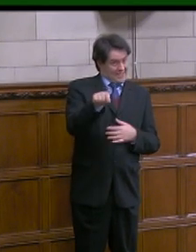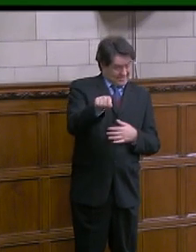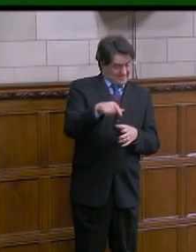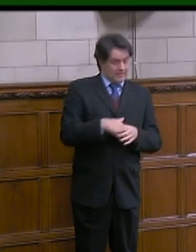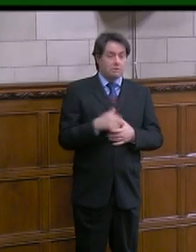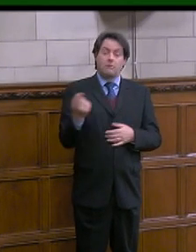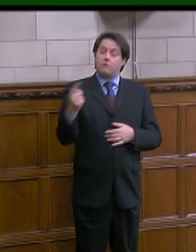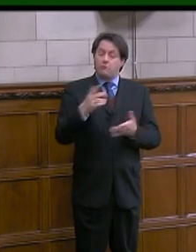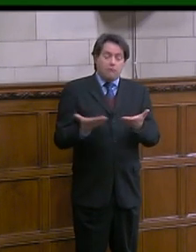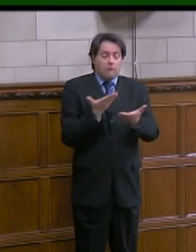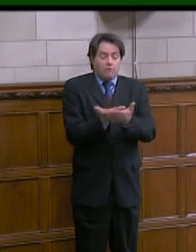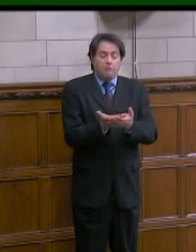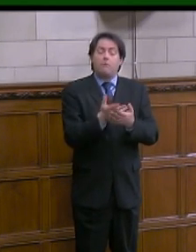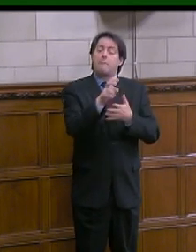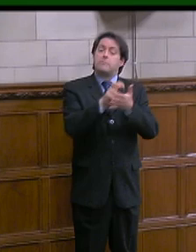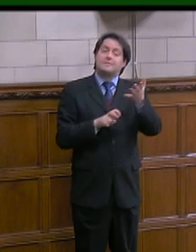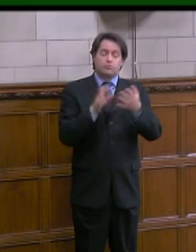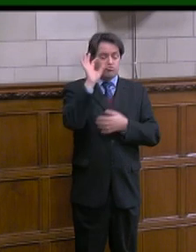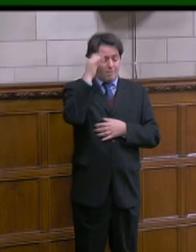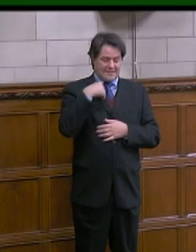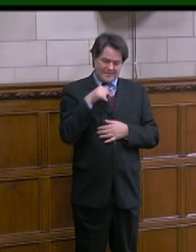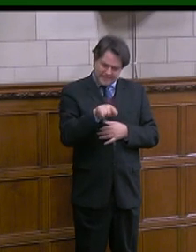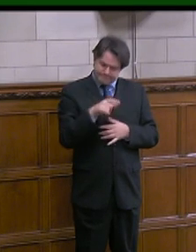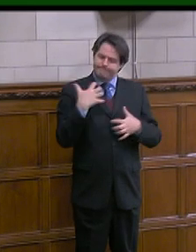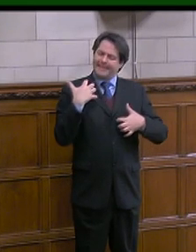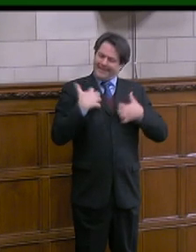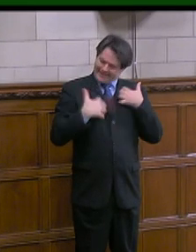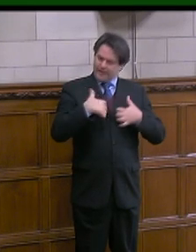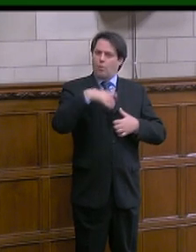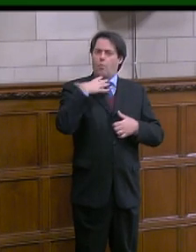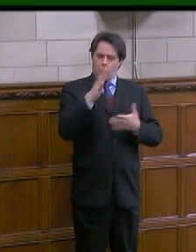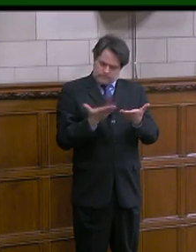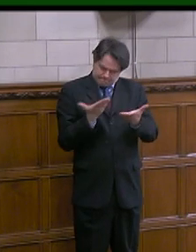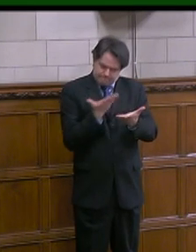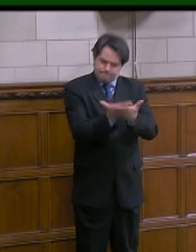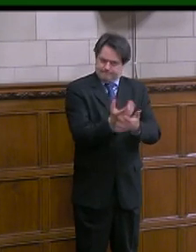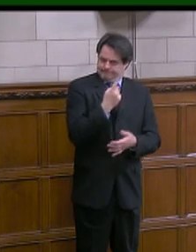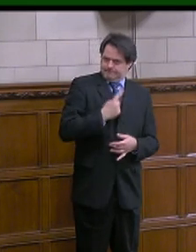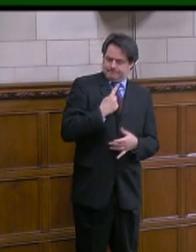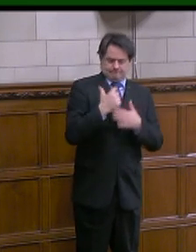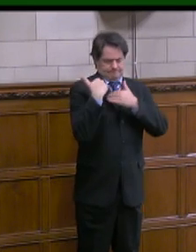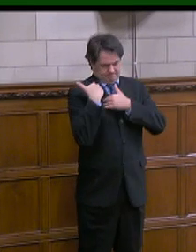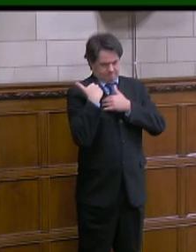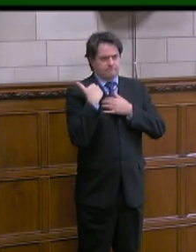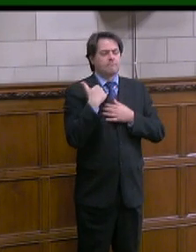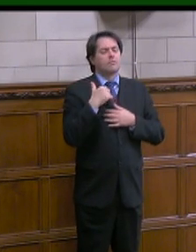the Petitions Committee, I was keen to speak on it, and to introduce it on behalf of Wayne,